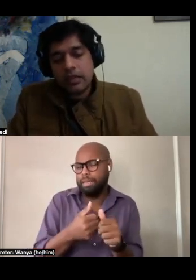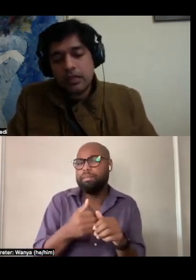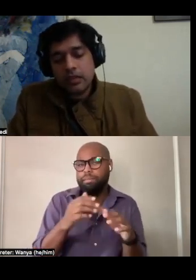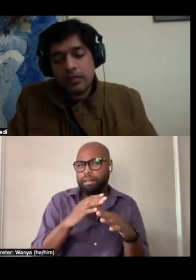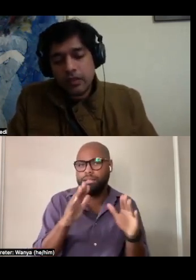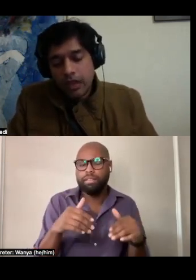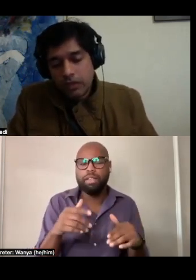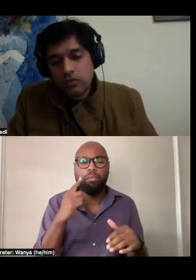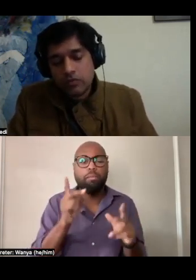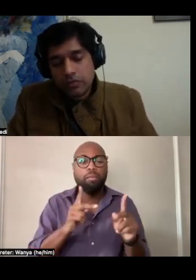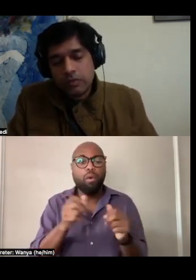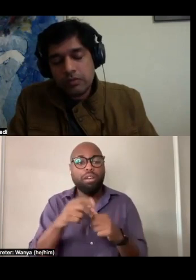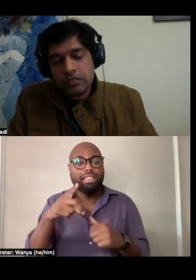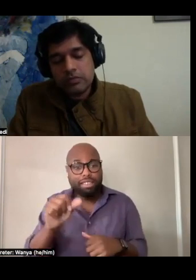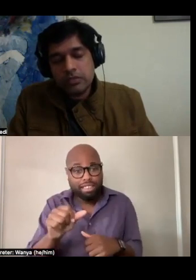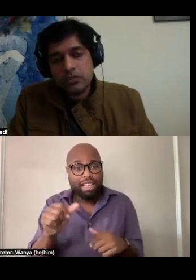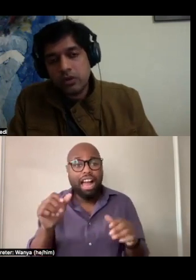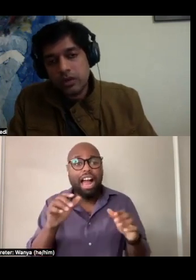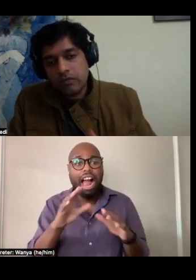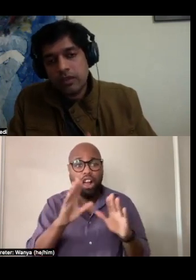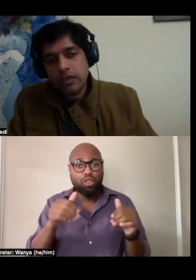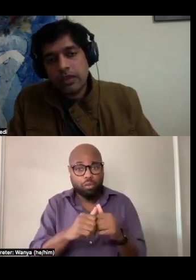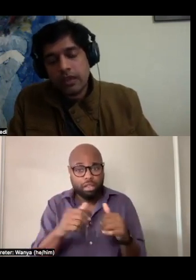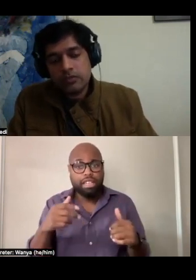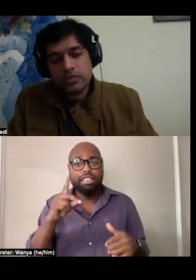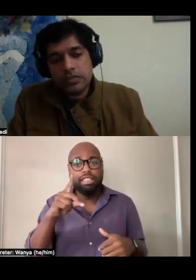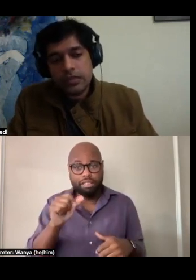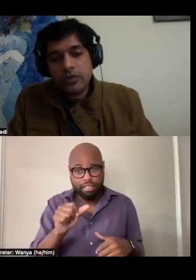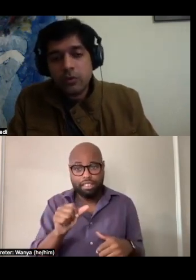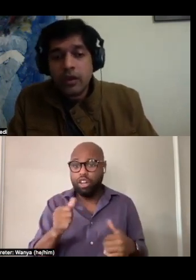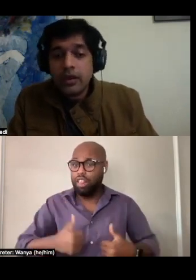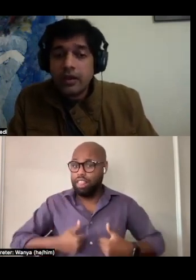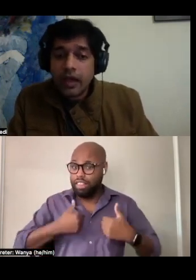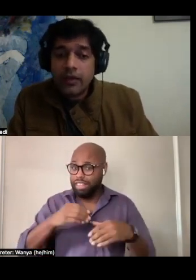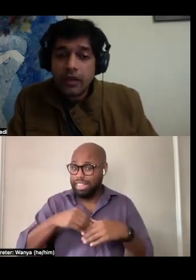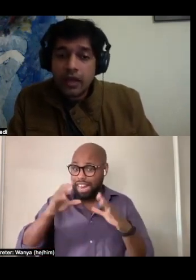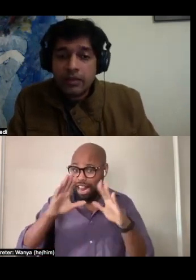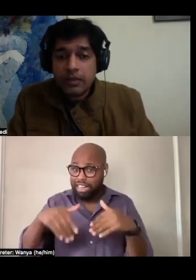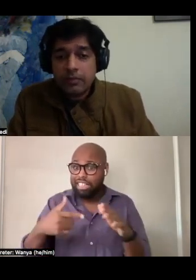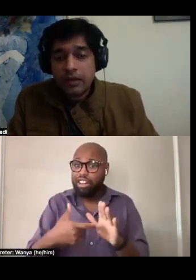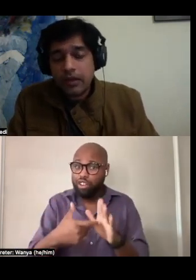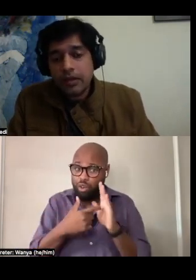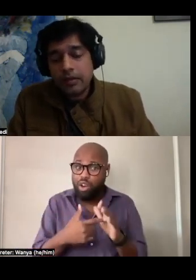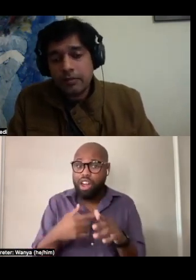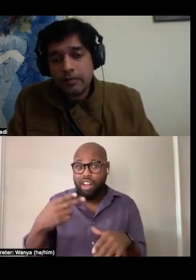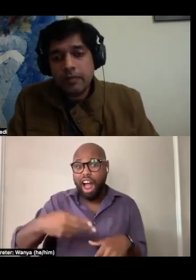households with people with disabilities who are living in houses, they require higher upkeep.